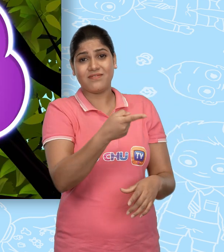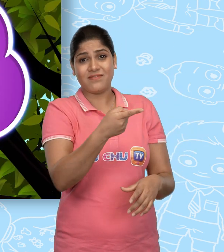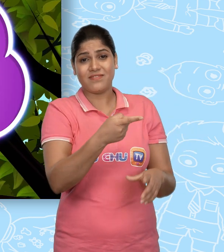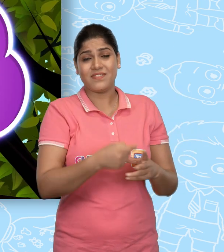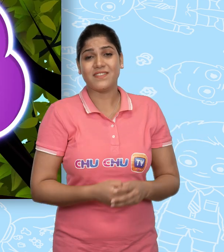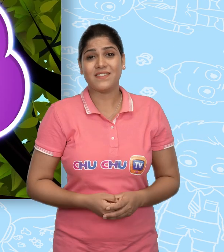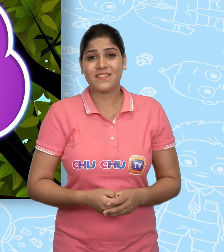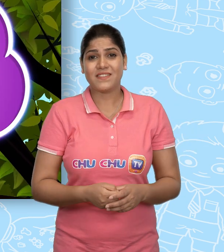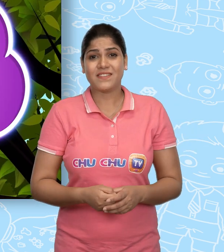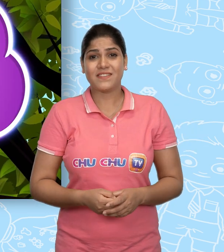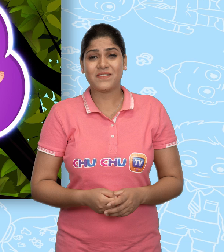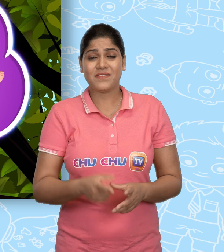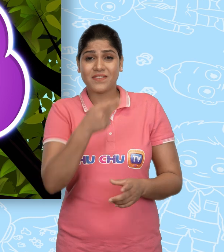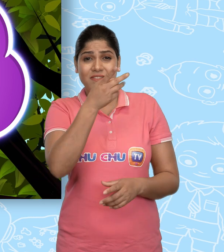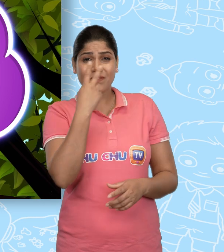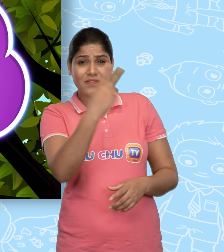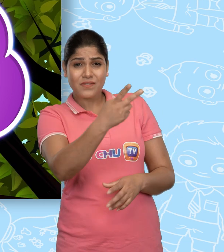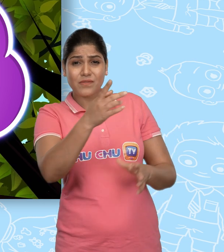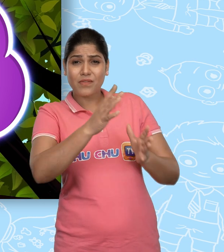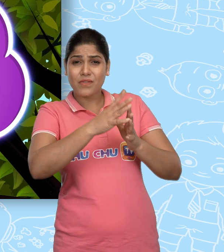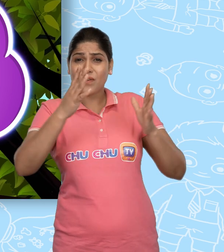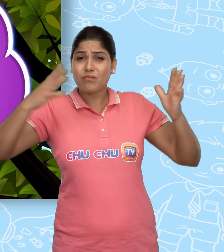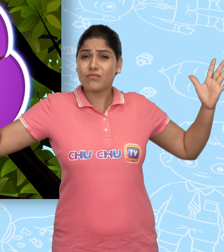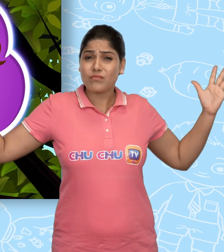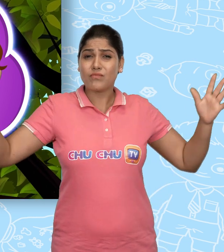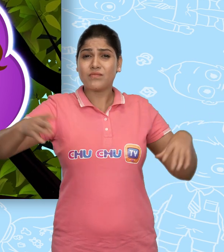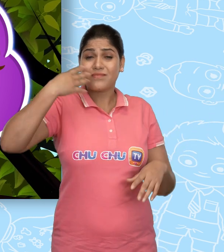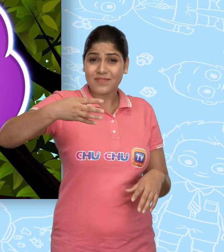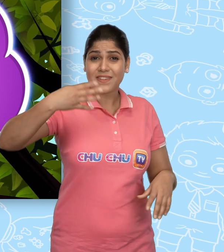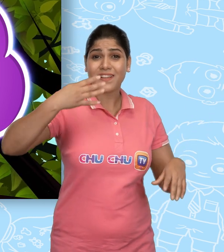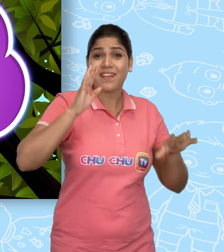See, there are lots of other leaves growing on that tree.